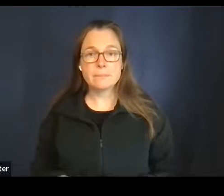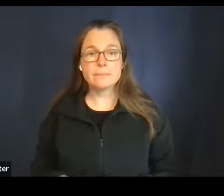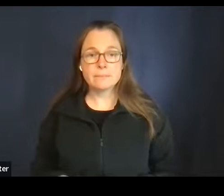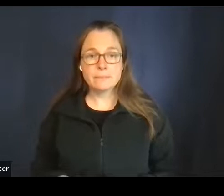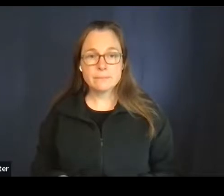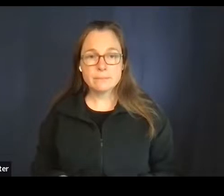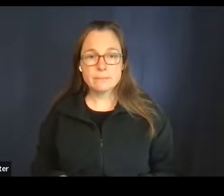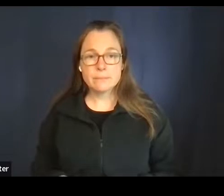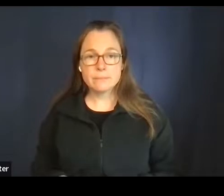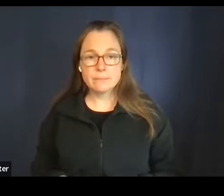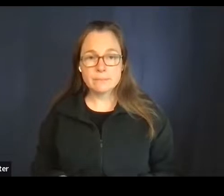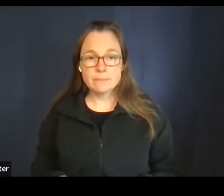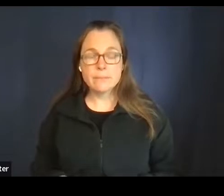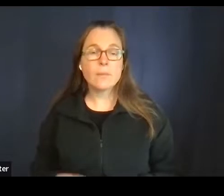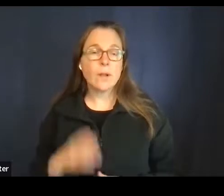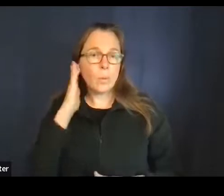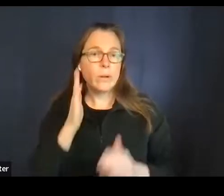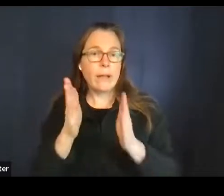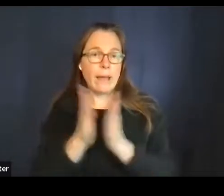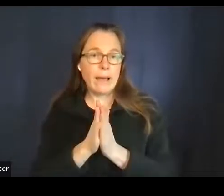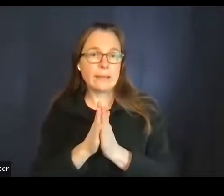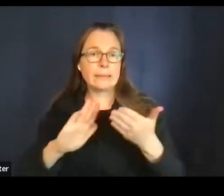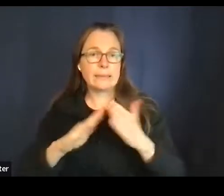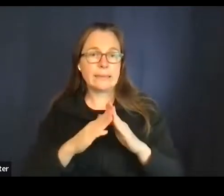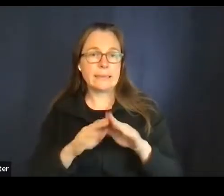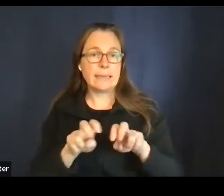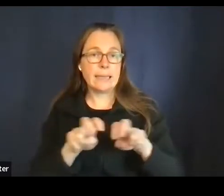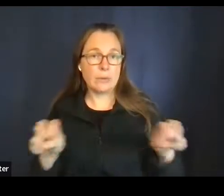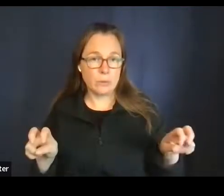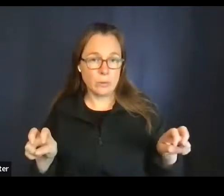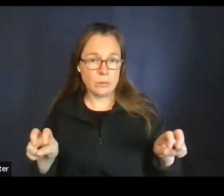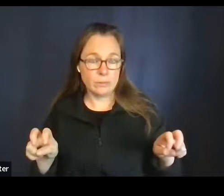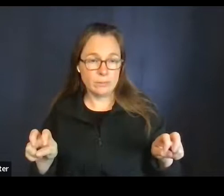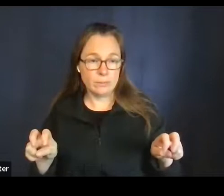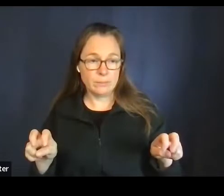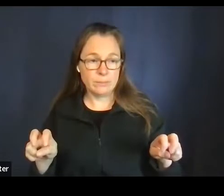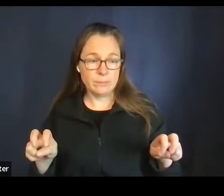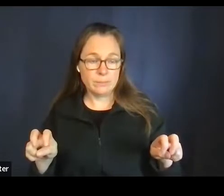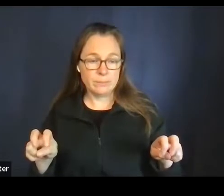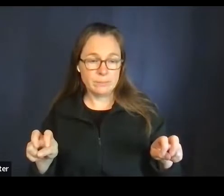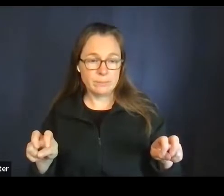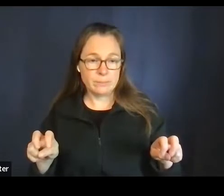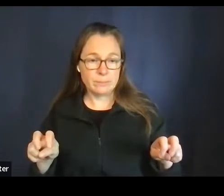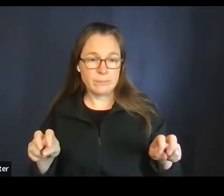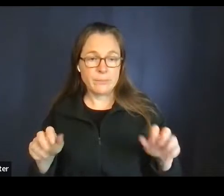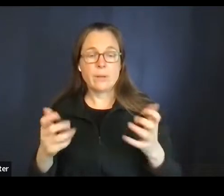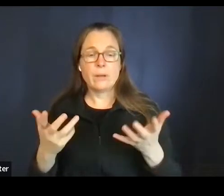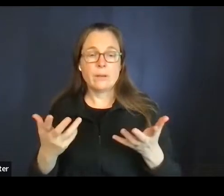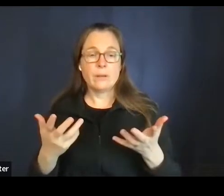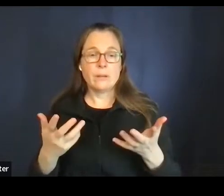And we had envisioned going to council upon a positive vote with a budget amendment in what we call the Fall